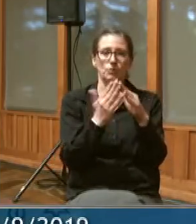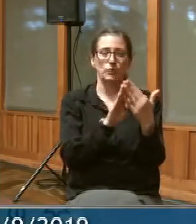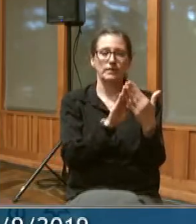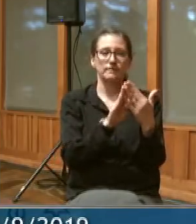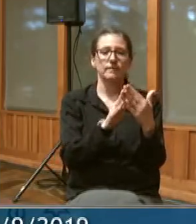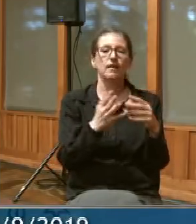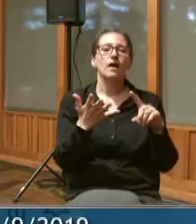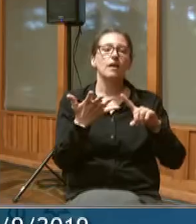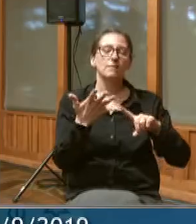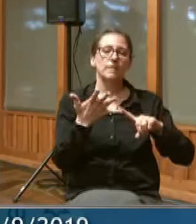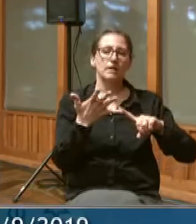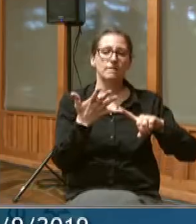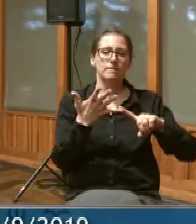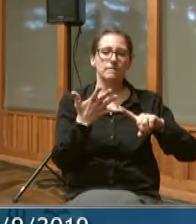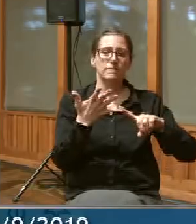INTERGENERATIONAL EQUITY. FOUR, PROVIDING CLEAN AND SAFE